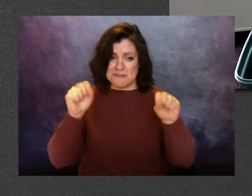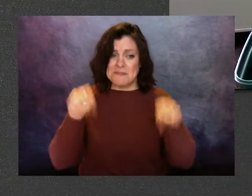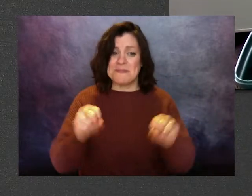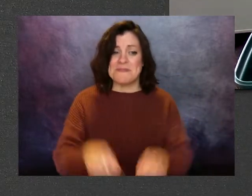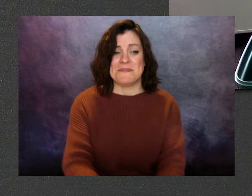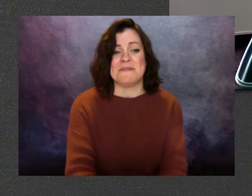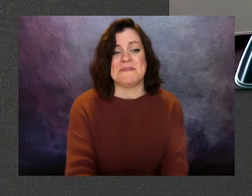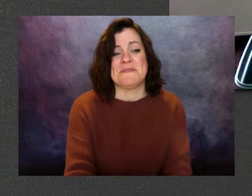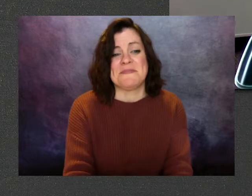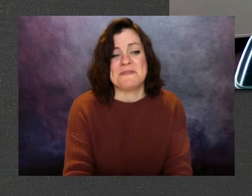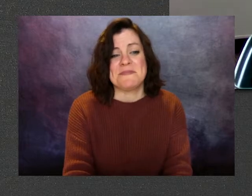And temperature.